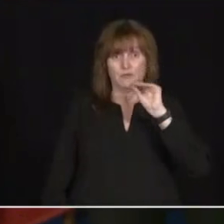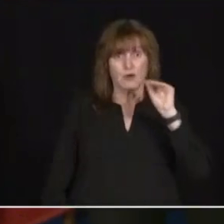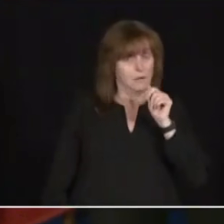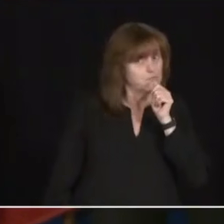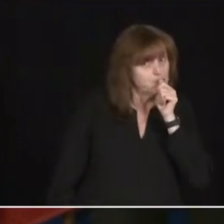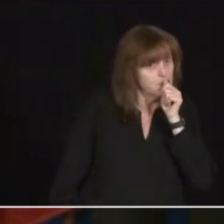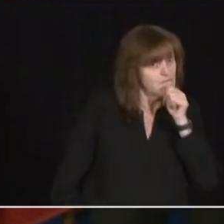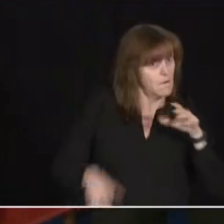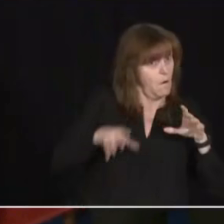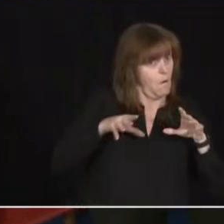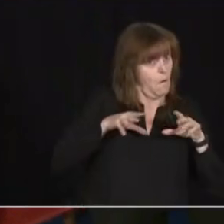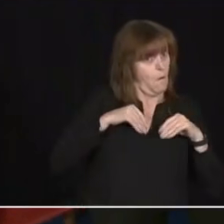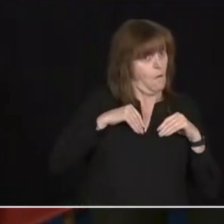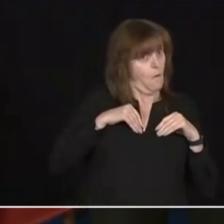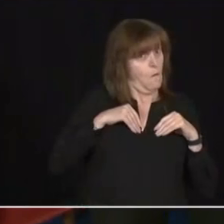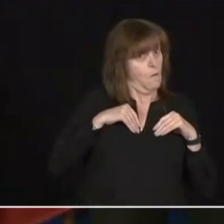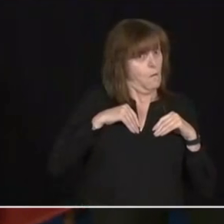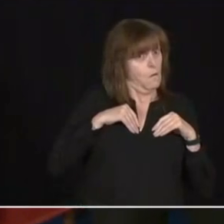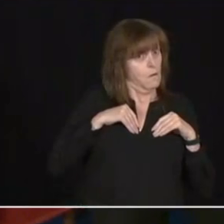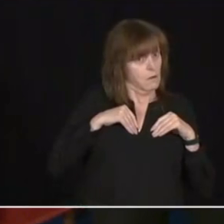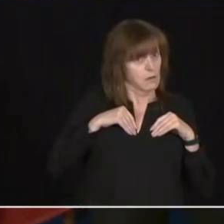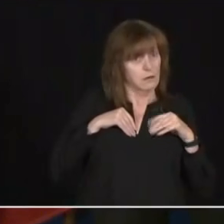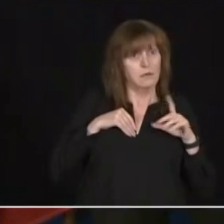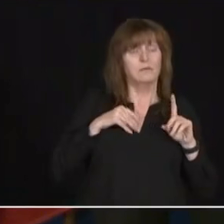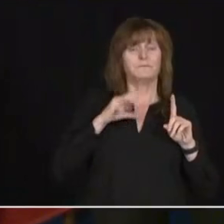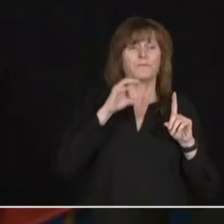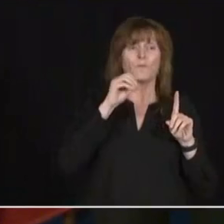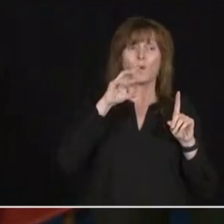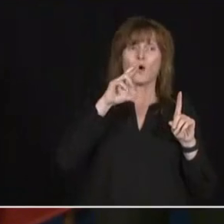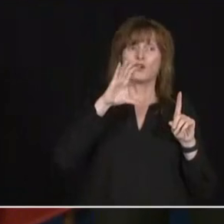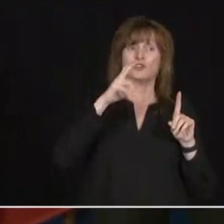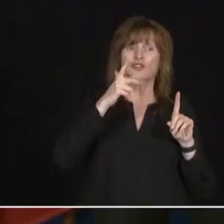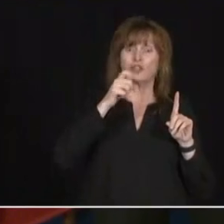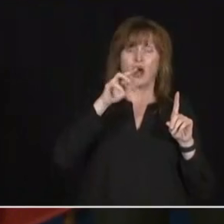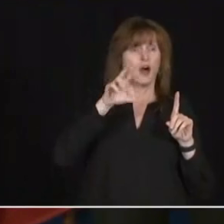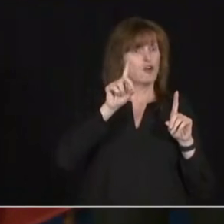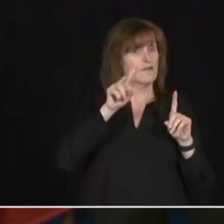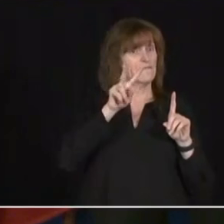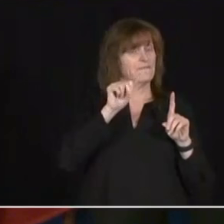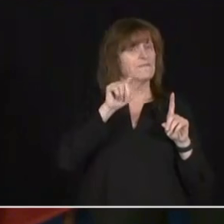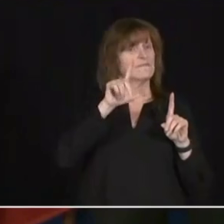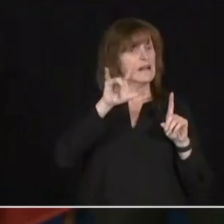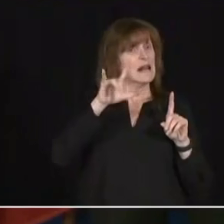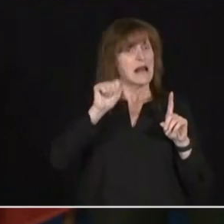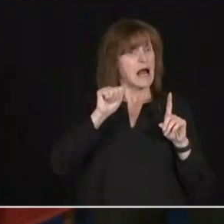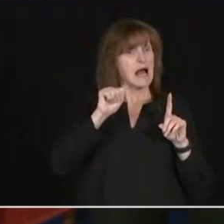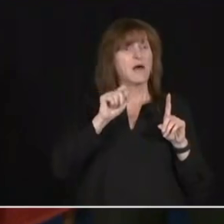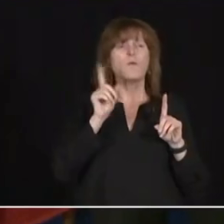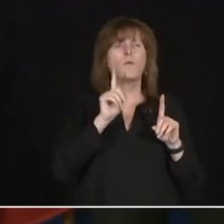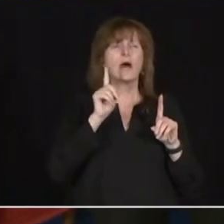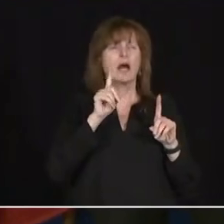I said the last two days that a long-term care home in Pickering, between the two homes, 65